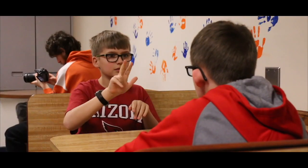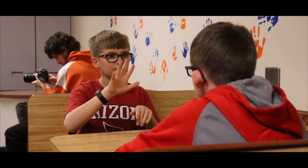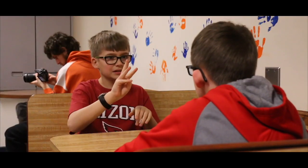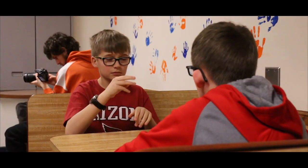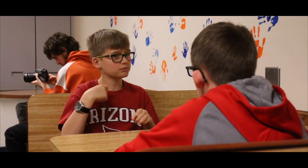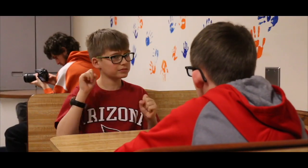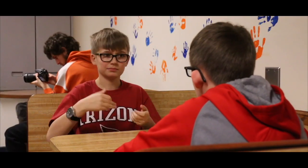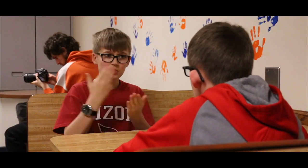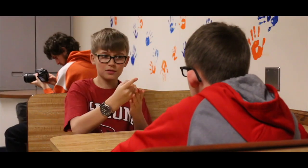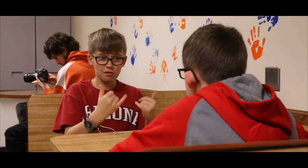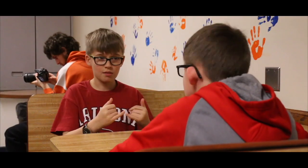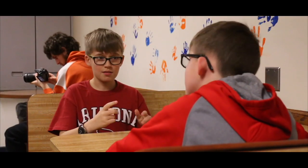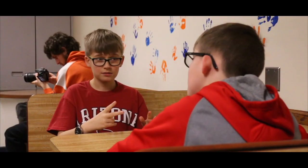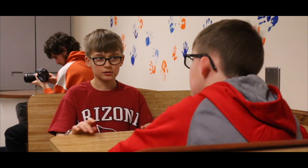Now it is 3:56 so I can prove it to you right now.